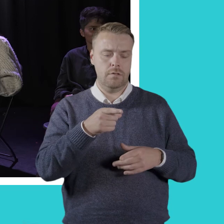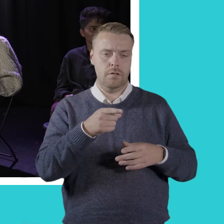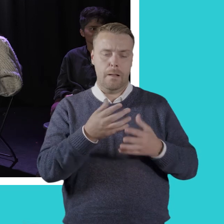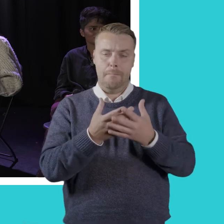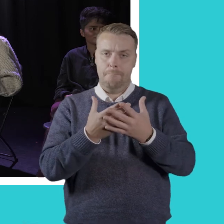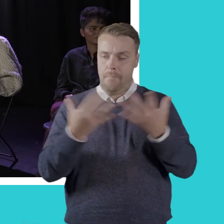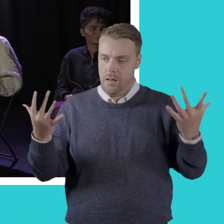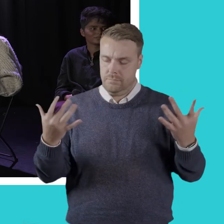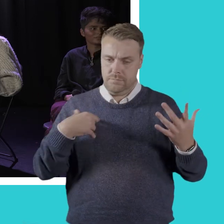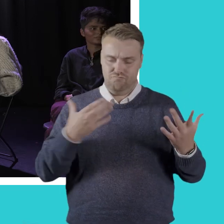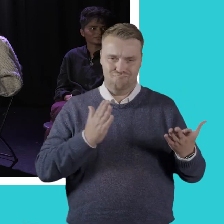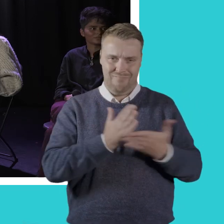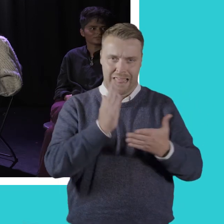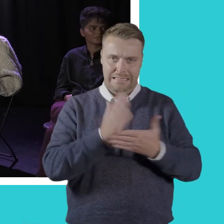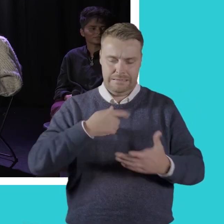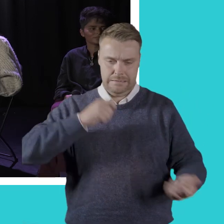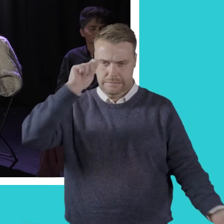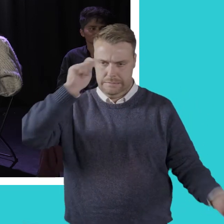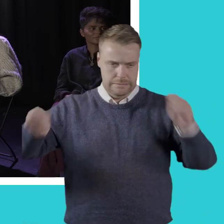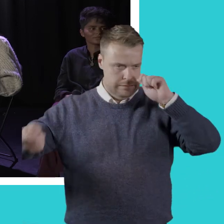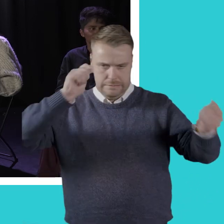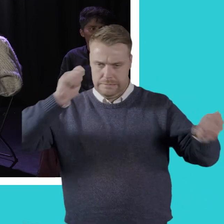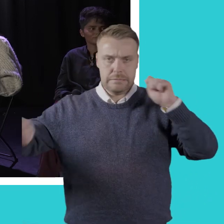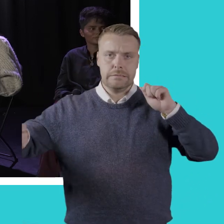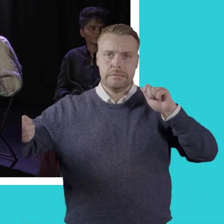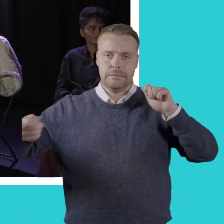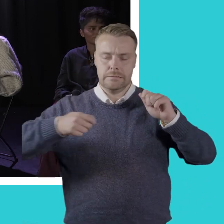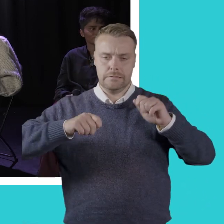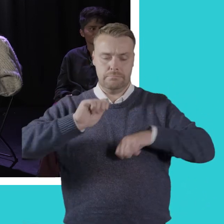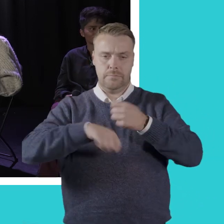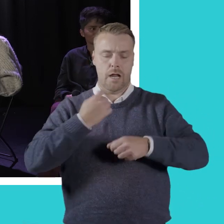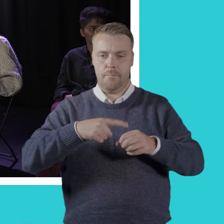multiple realities at the same time like living in an intersection. Like I'm a queer black woman and